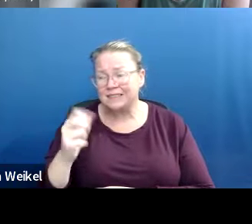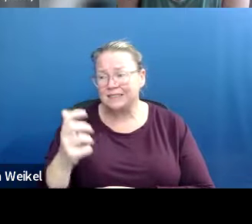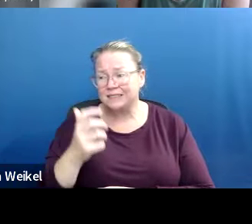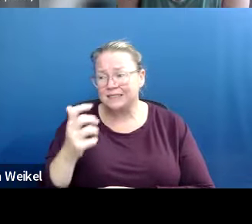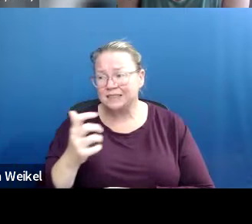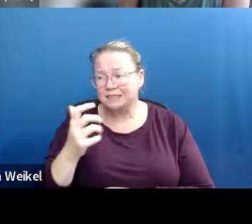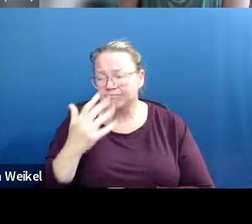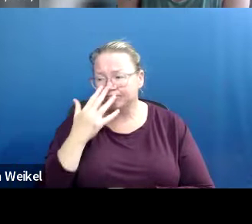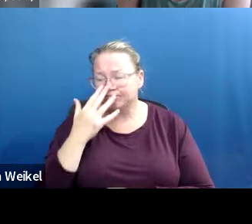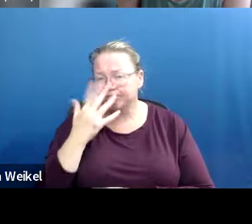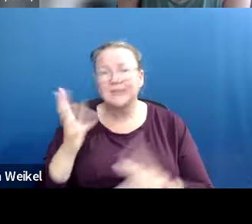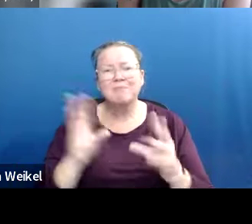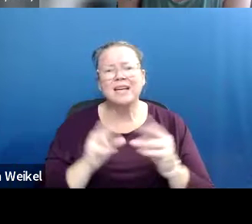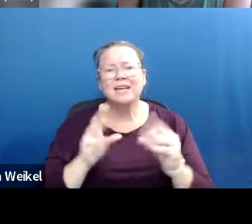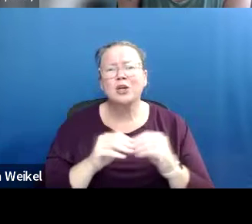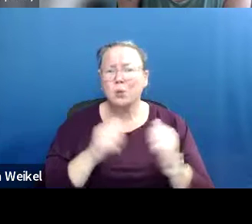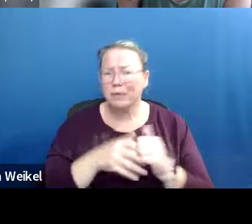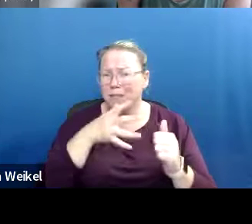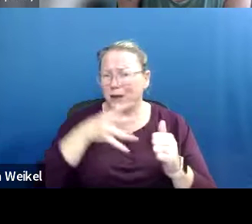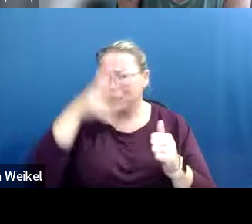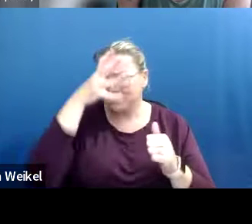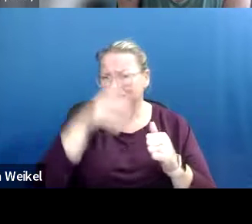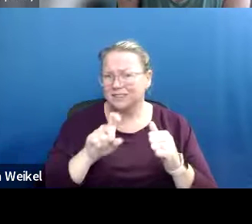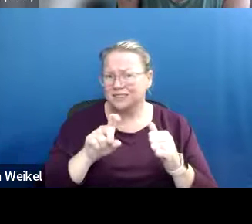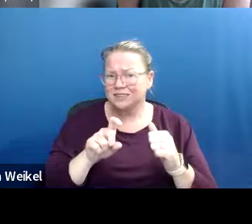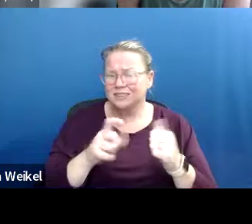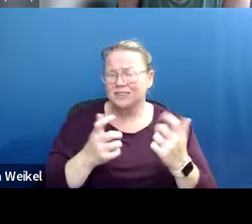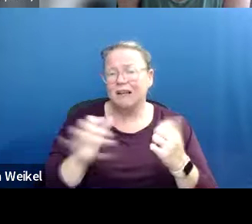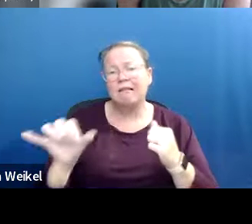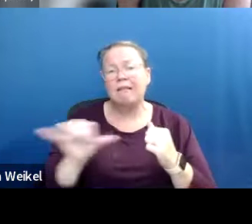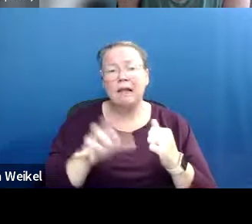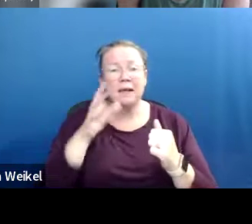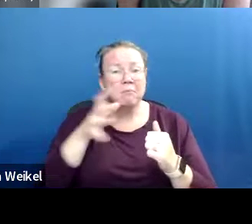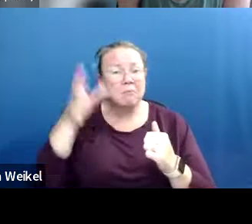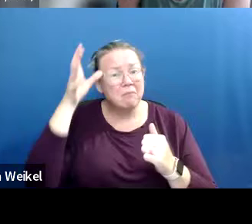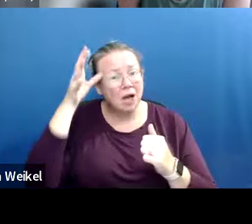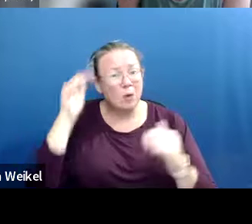Harm (He/Him): meetings with parents like a parent peer support group.